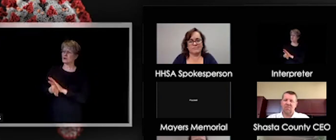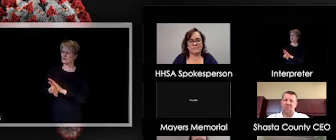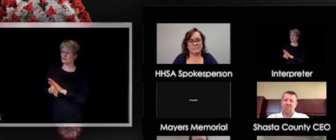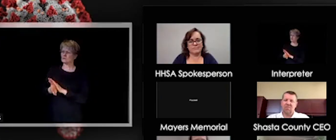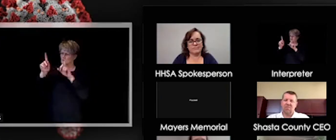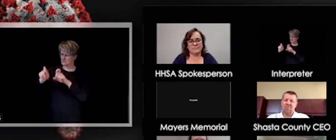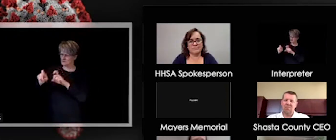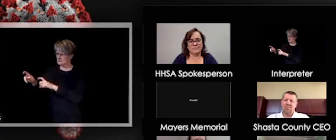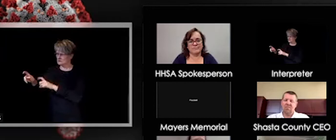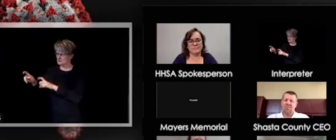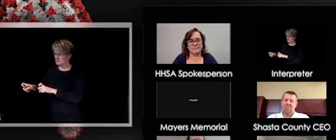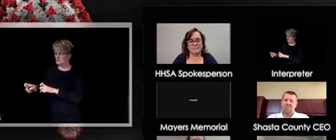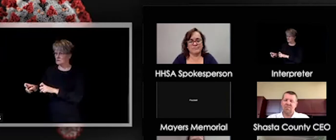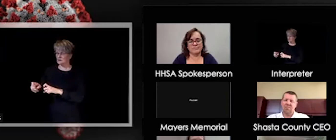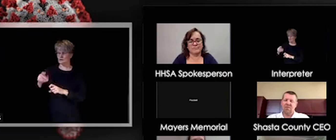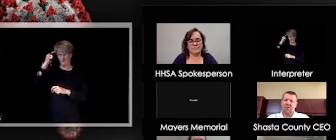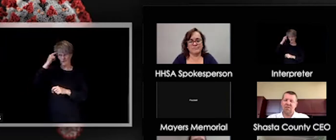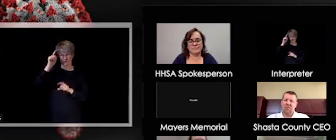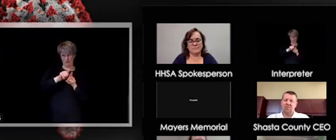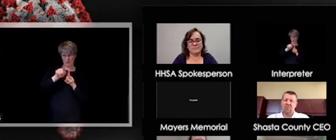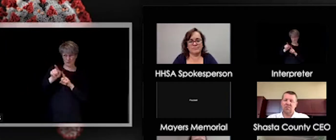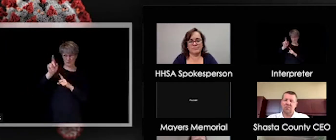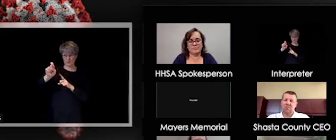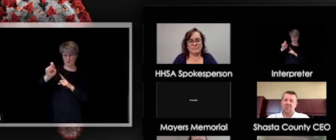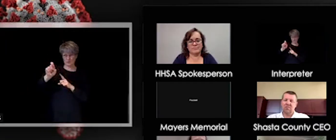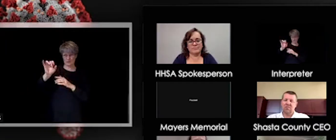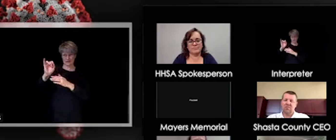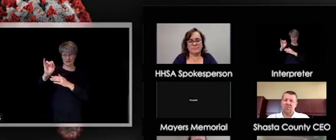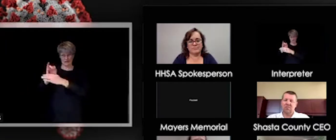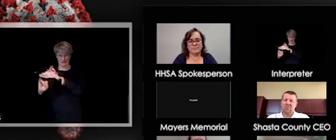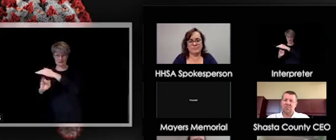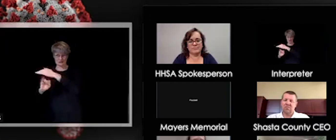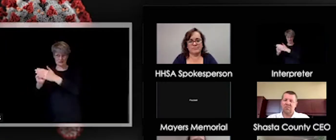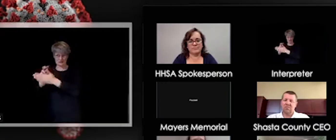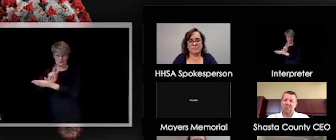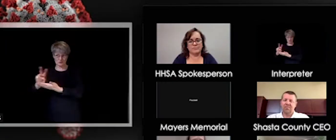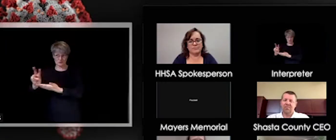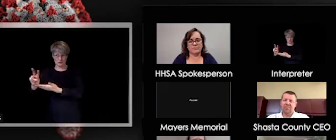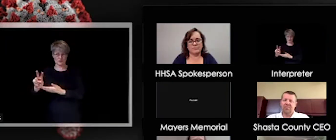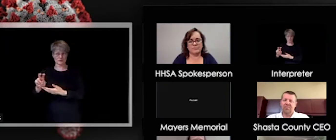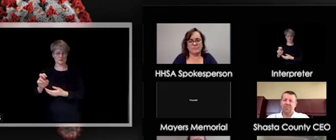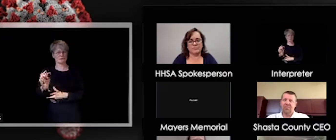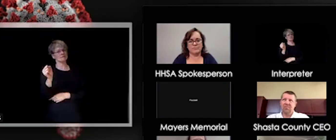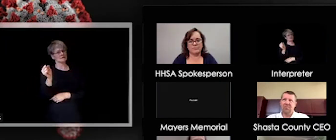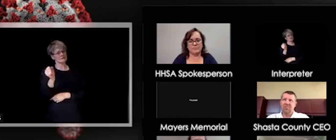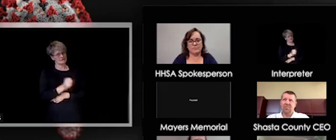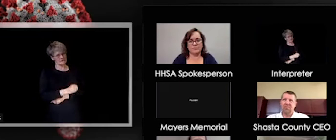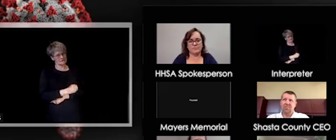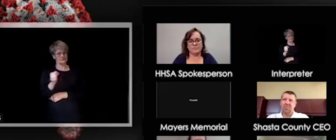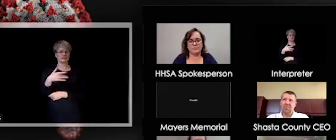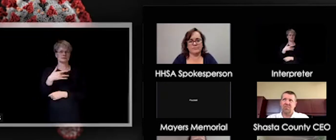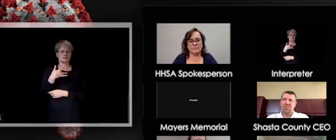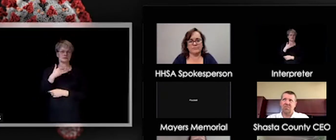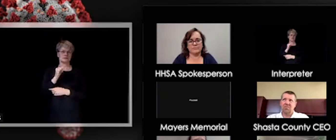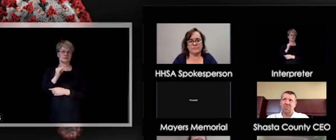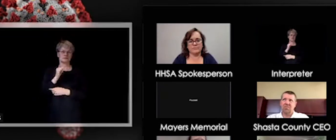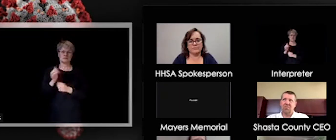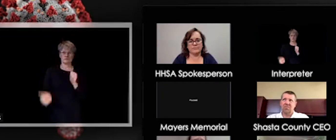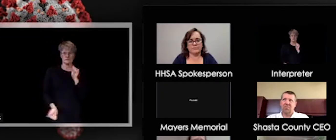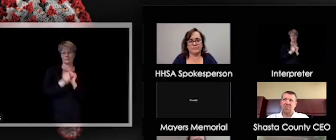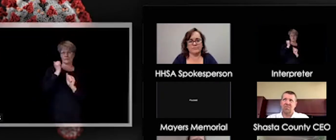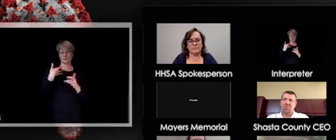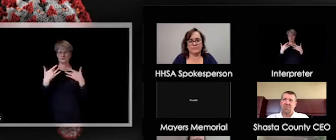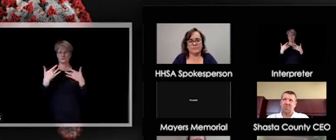So, I think as I said, the most concerning are the people who can get very, very sick.